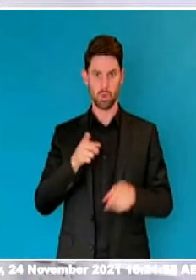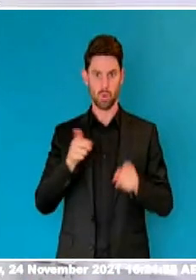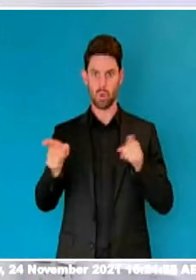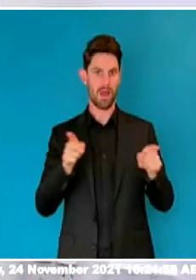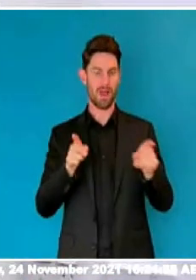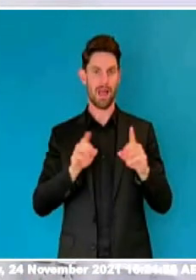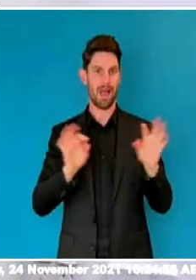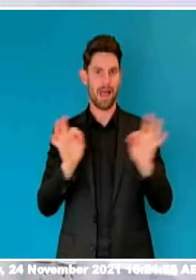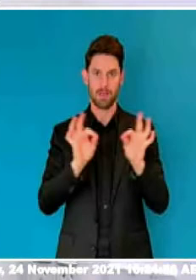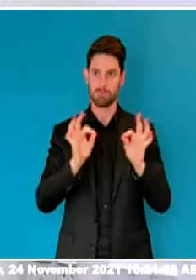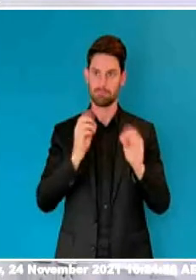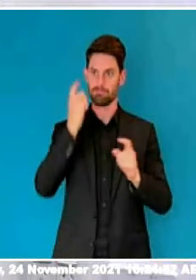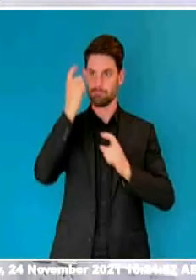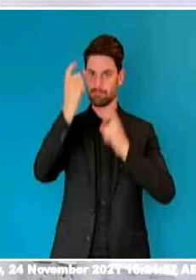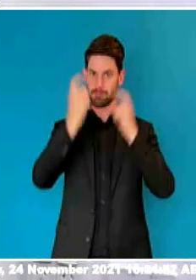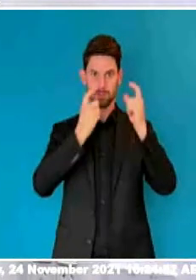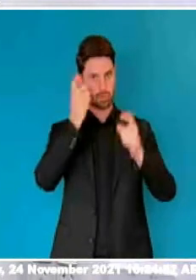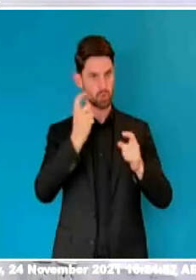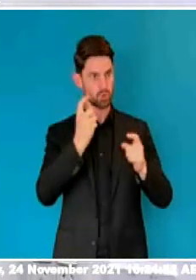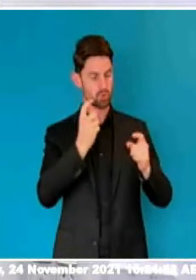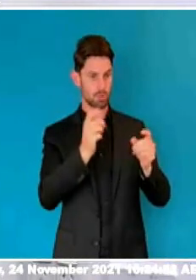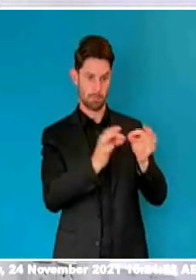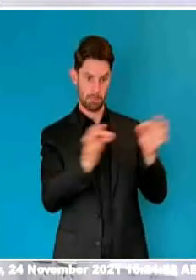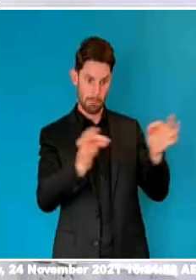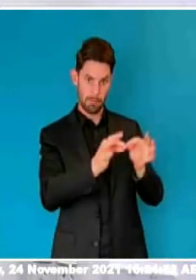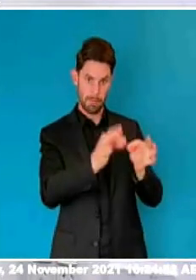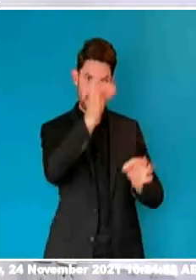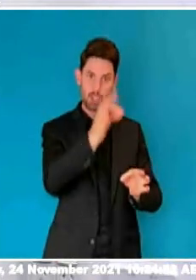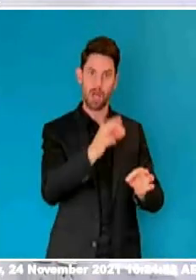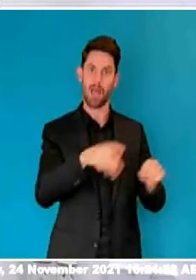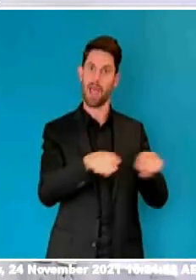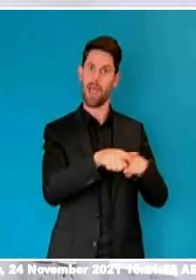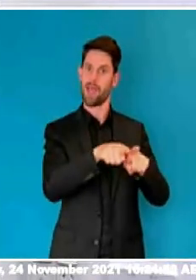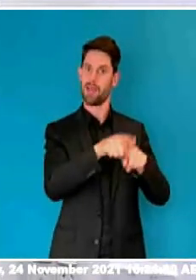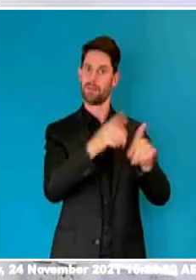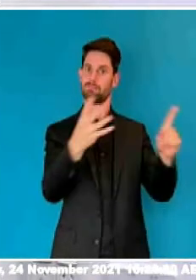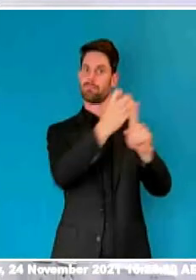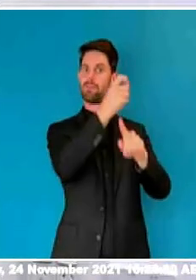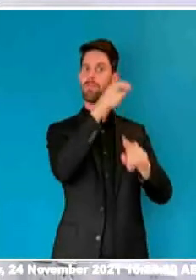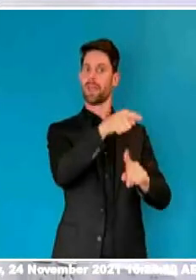measure and target to reach a particular direction and work out whether you had